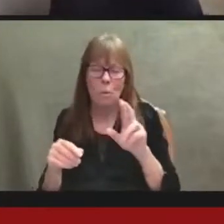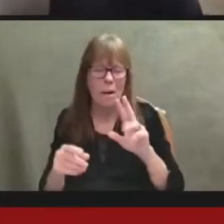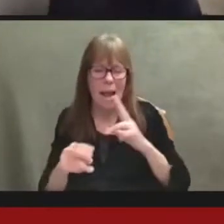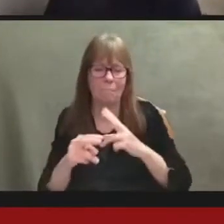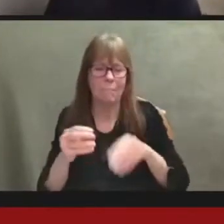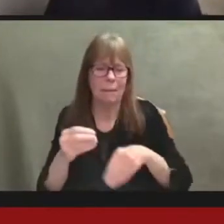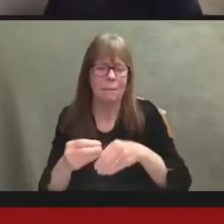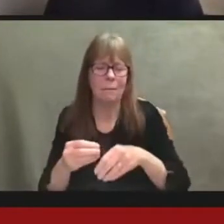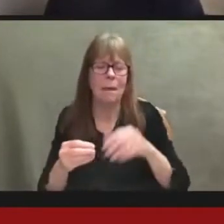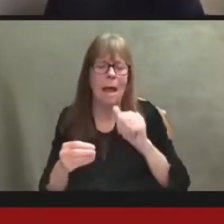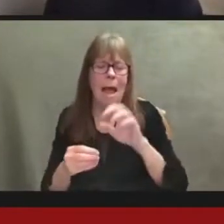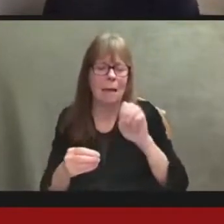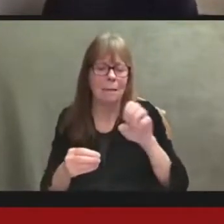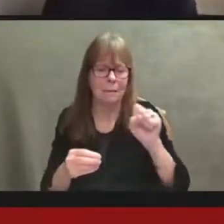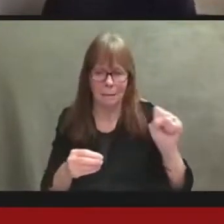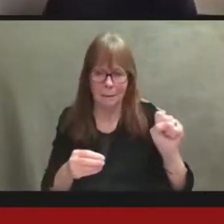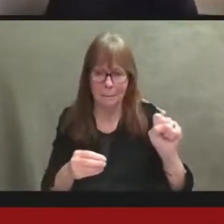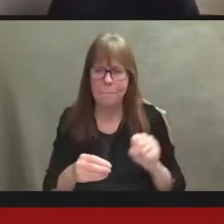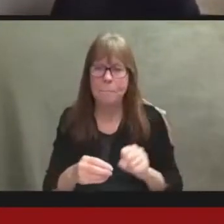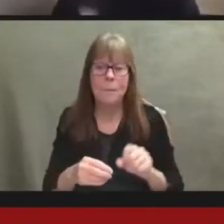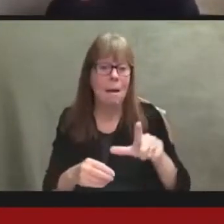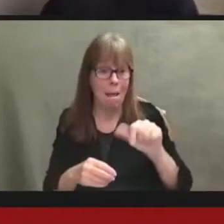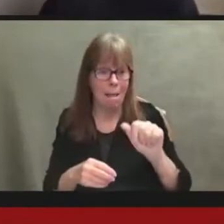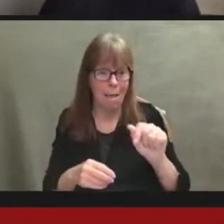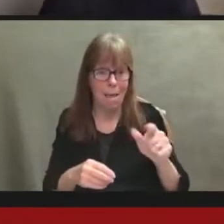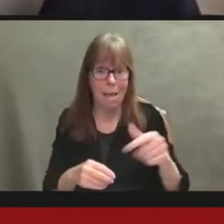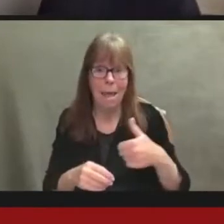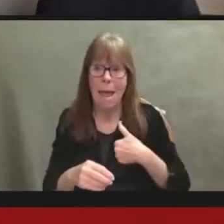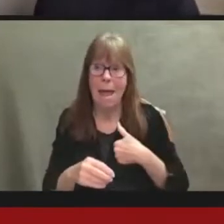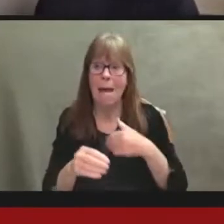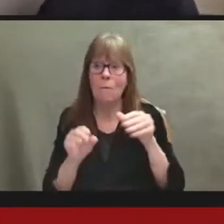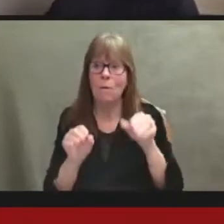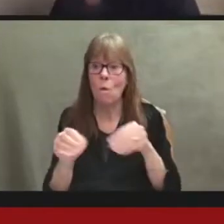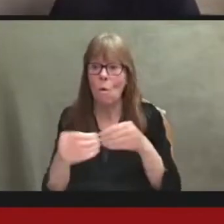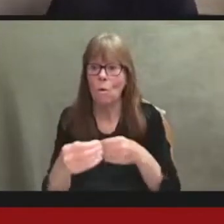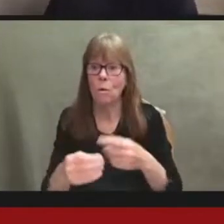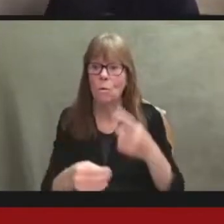There's this organization in LA called “One in Four”.